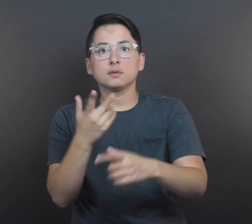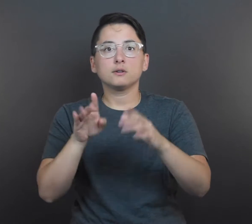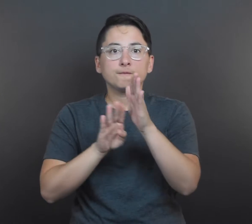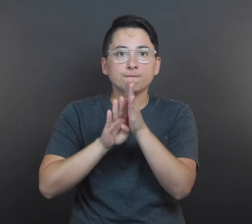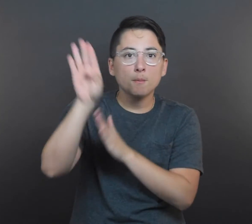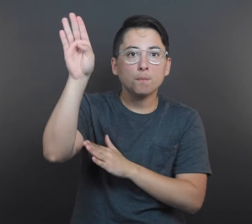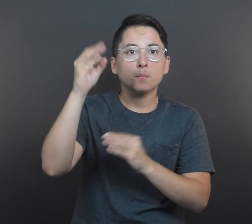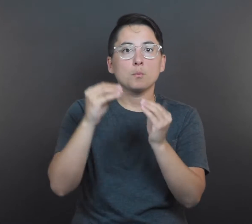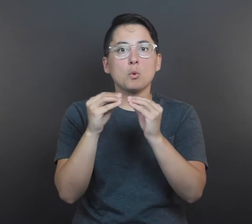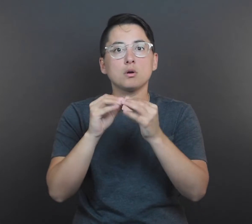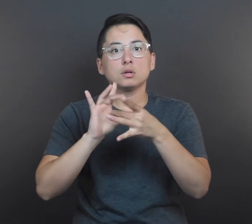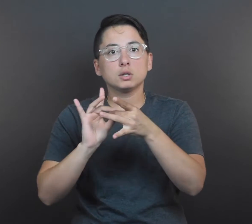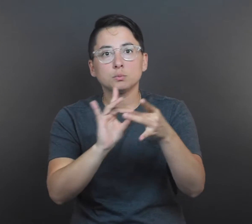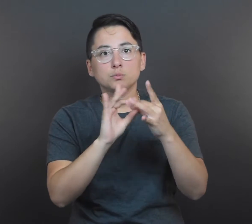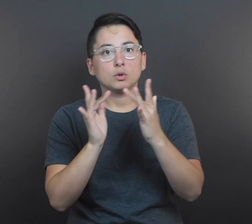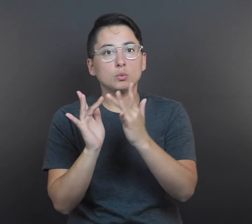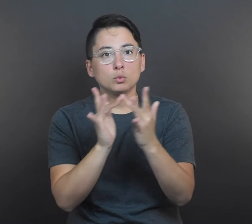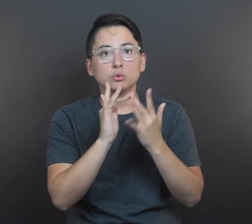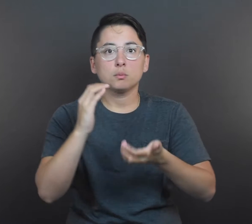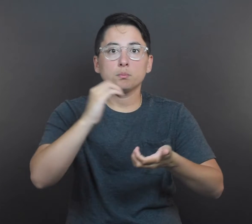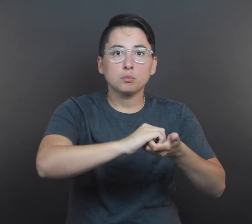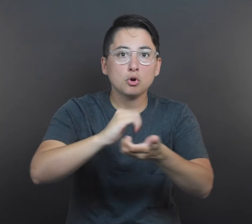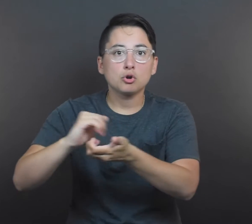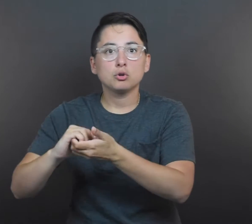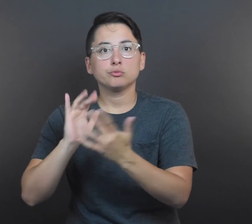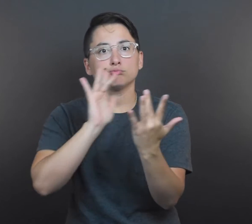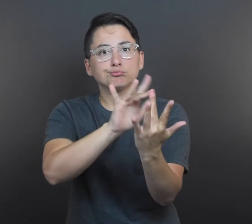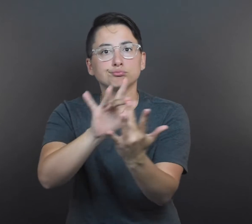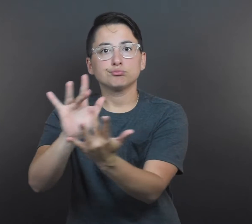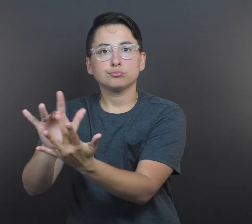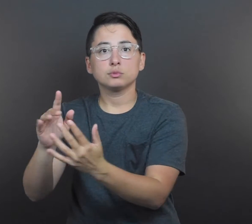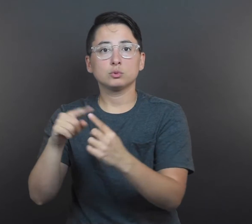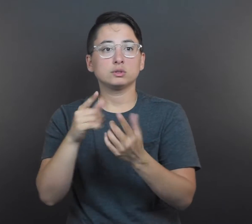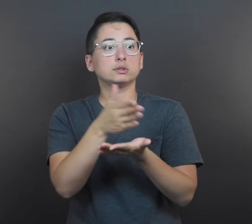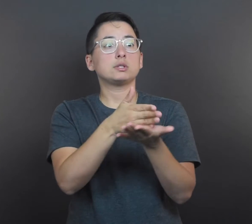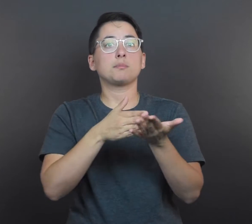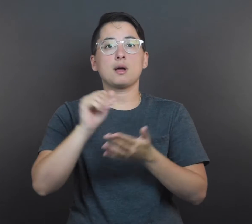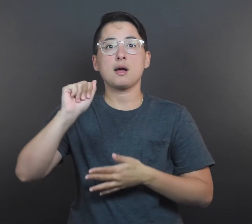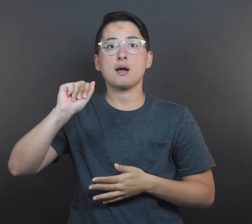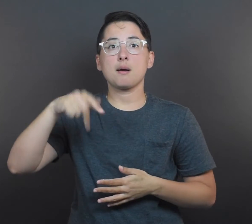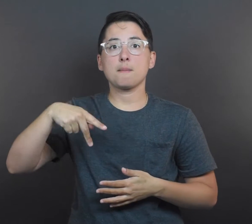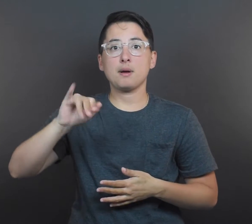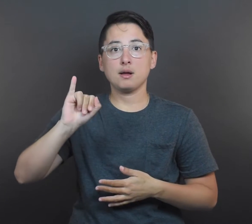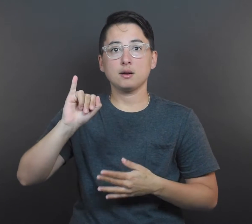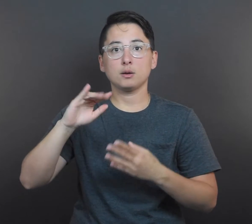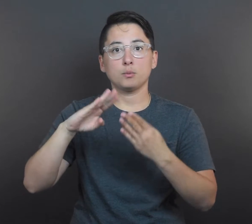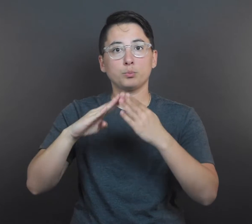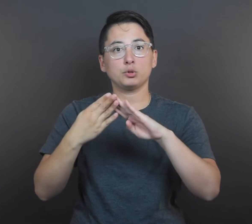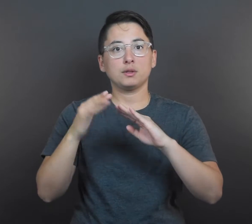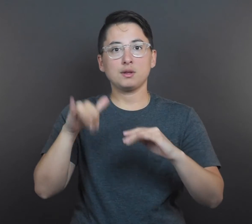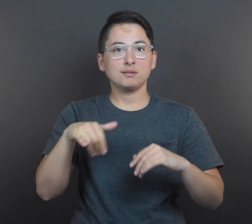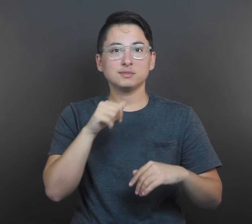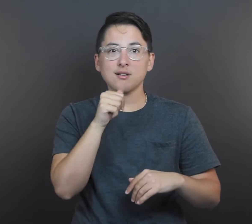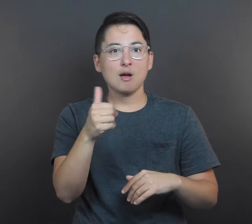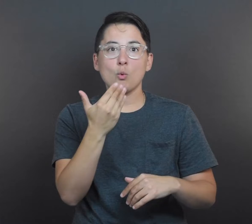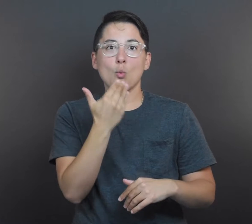well represented and where services have not reached," concluded Vu Dai, CCC supervisor.